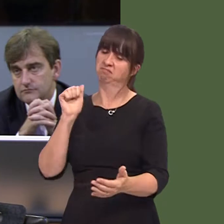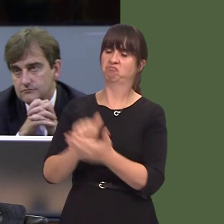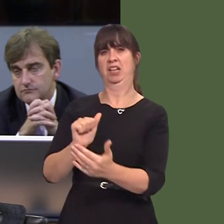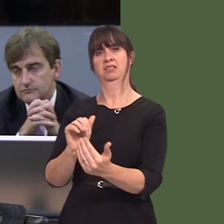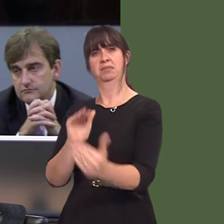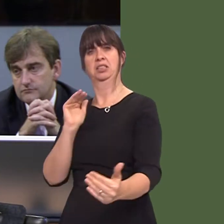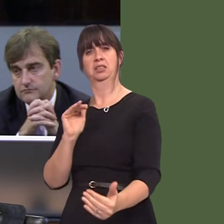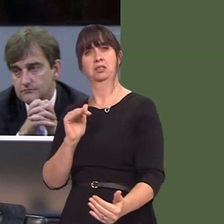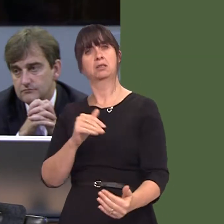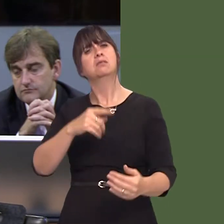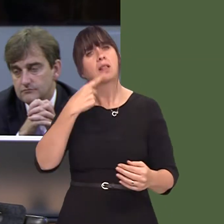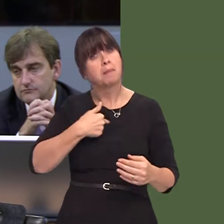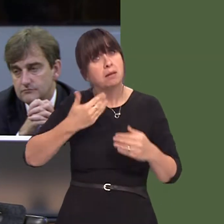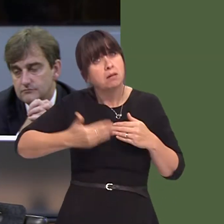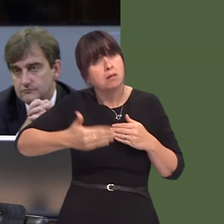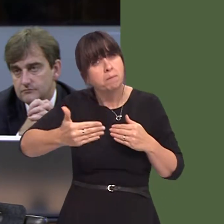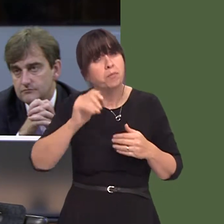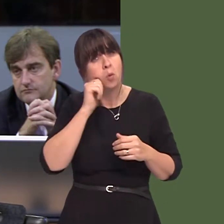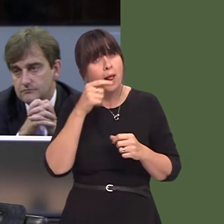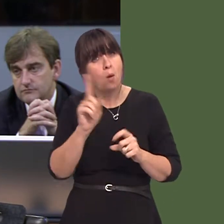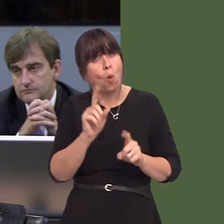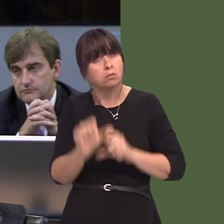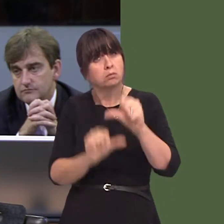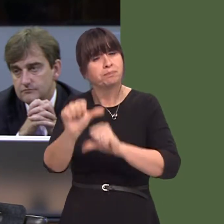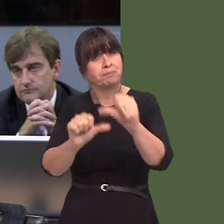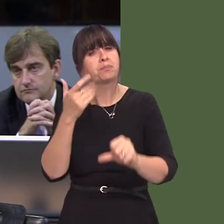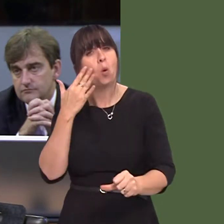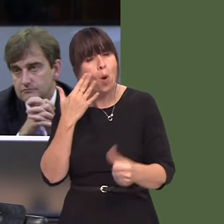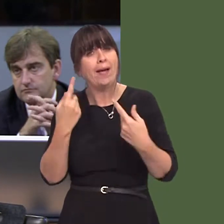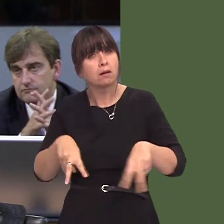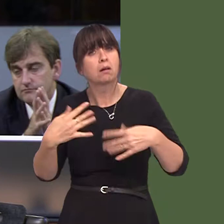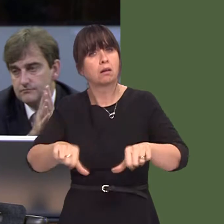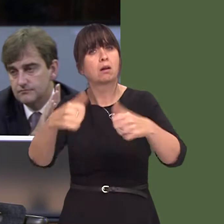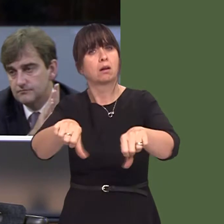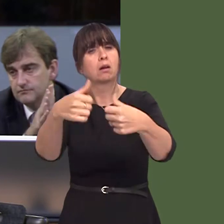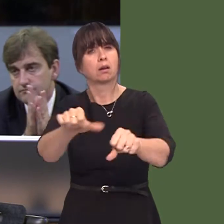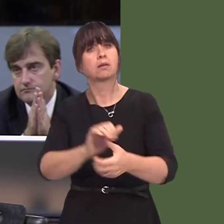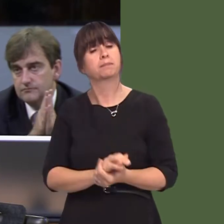Can you please give me a timeline as to how your Government will take this forward, so we can see positive action in this particular area?